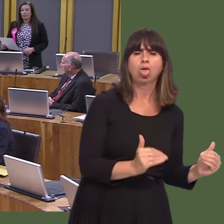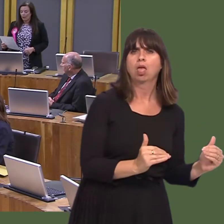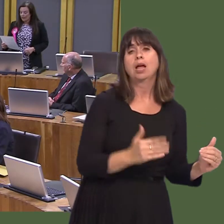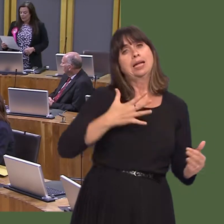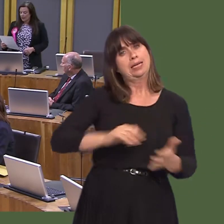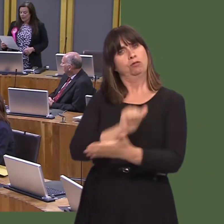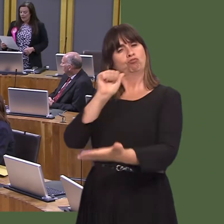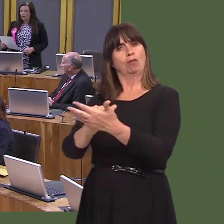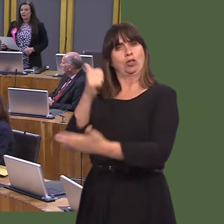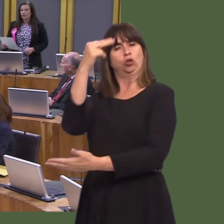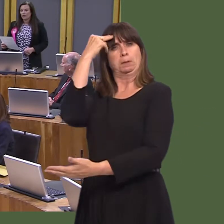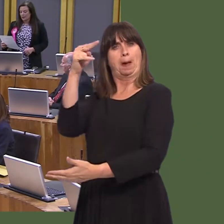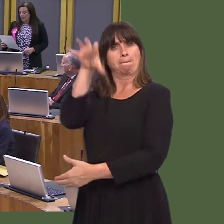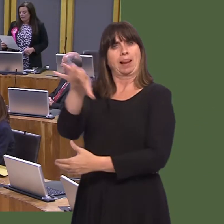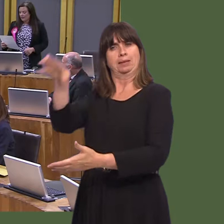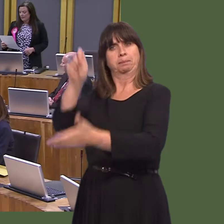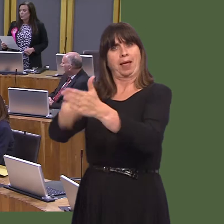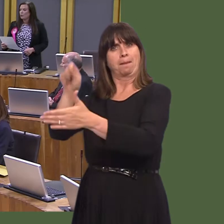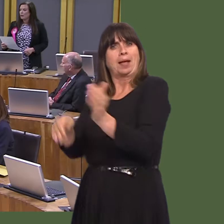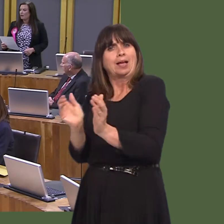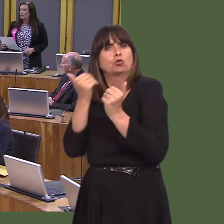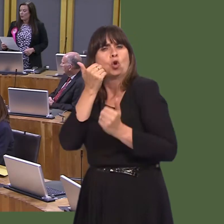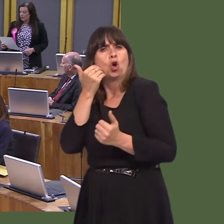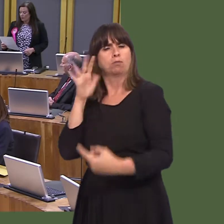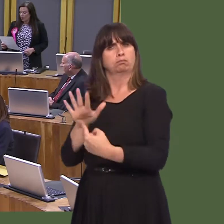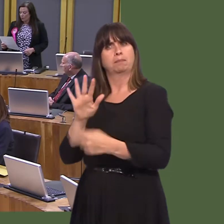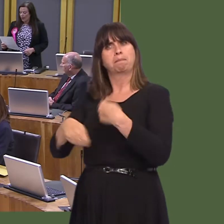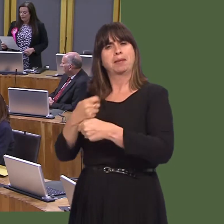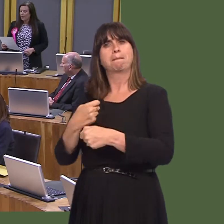from the right source is the first fundamental step towards being a responsible owner.